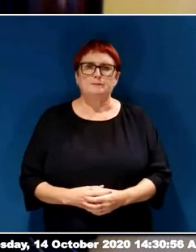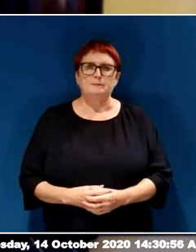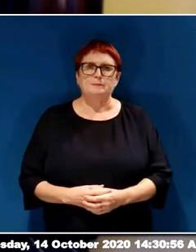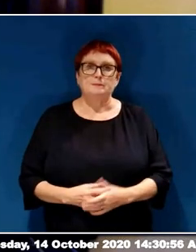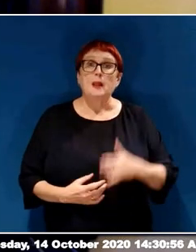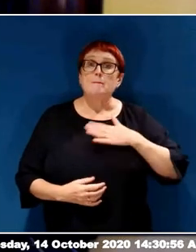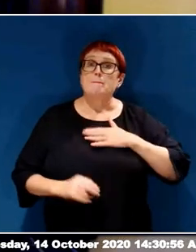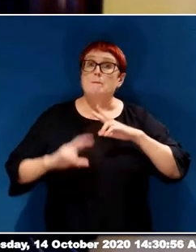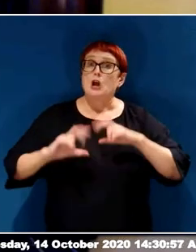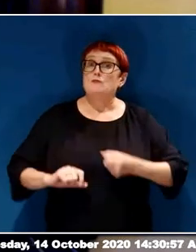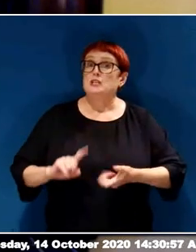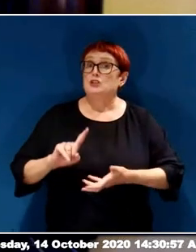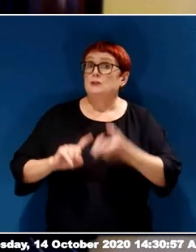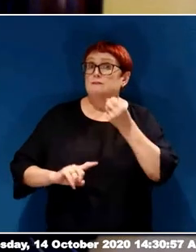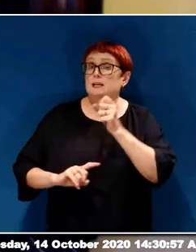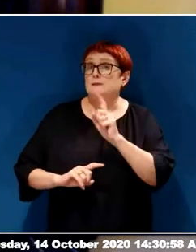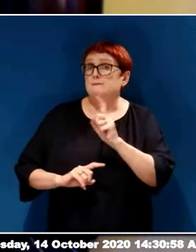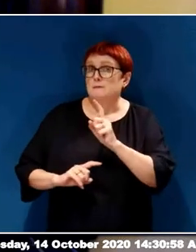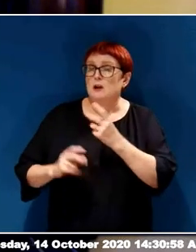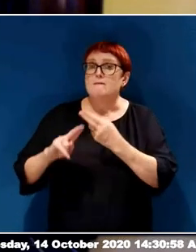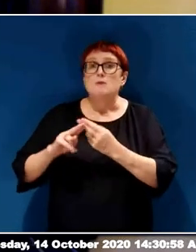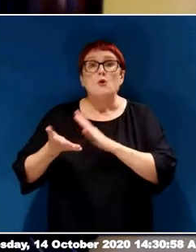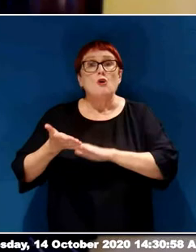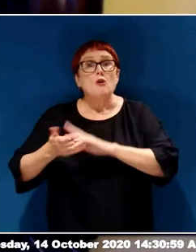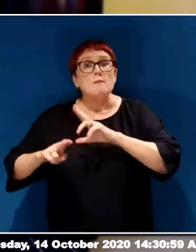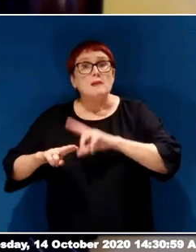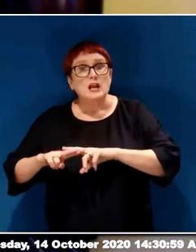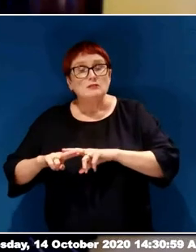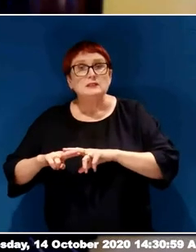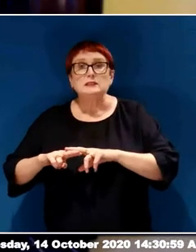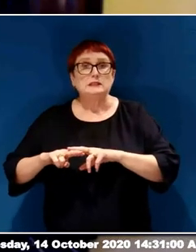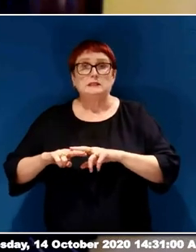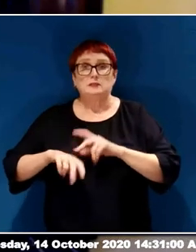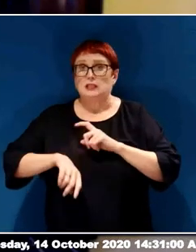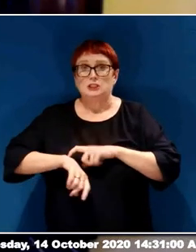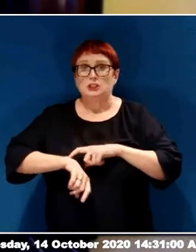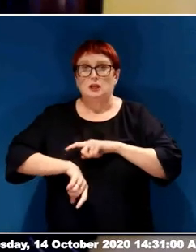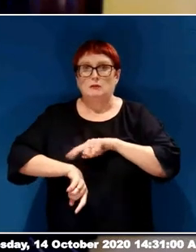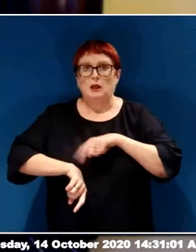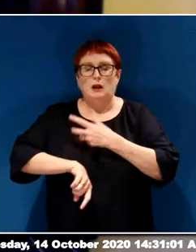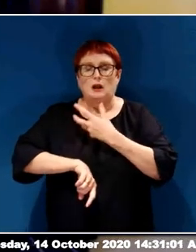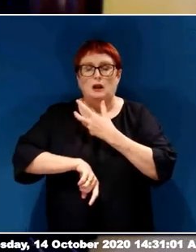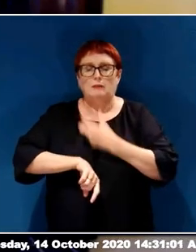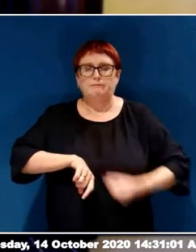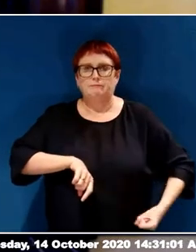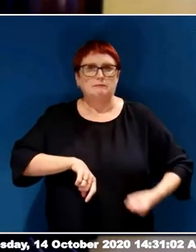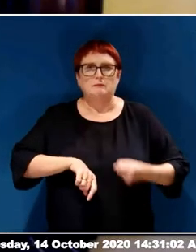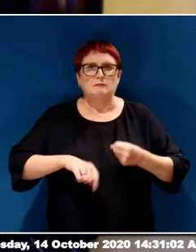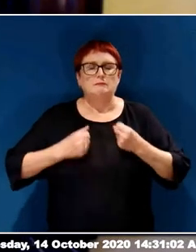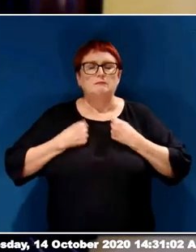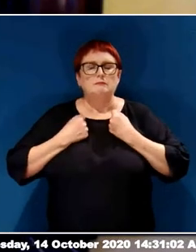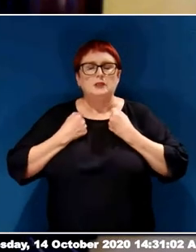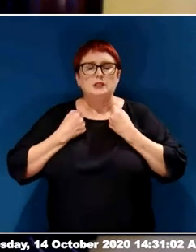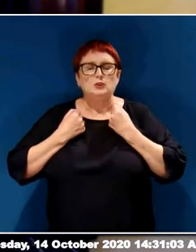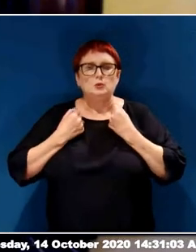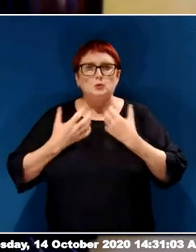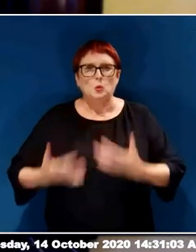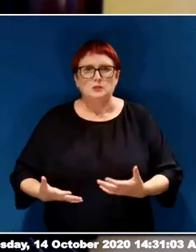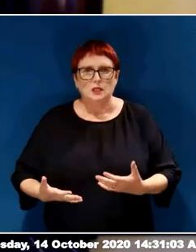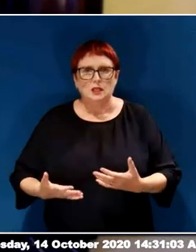time-consuming, exhausting, devastating, and for some of them they simply don't